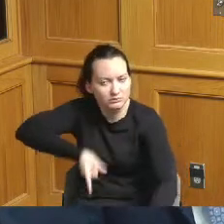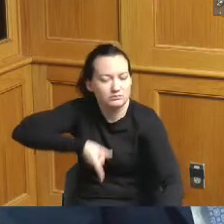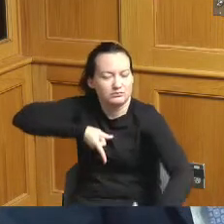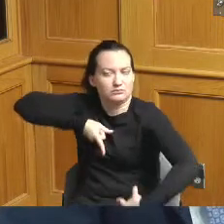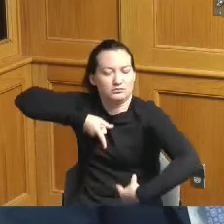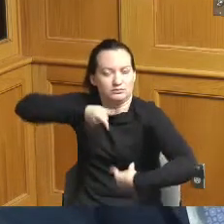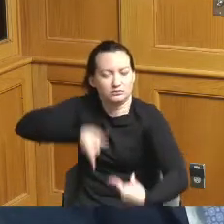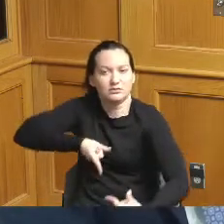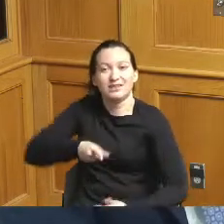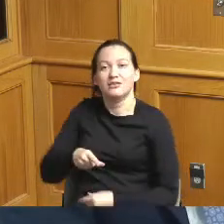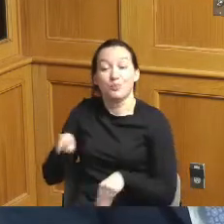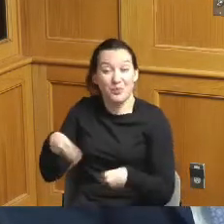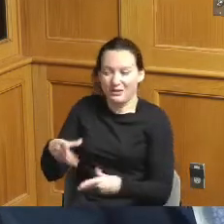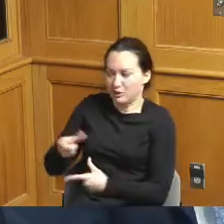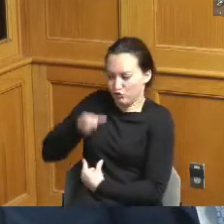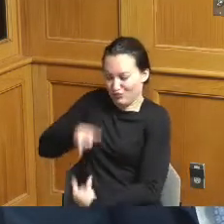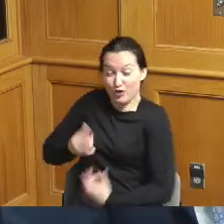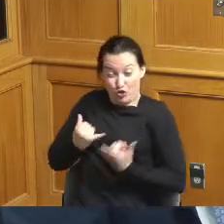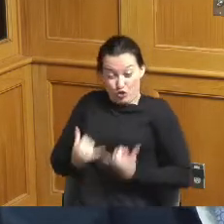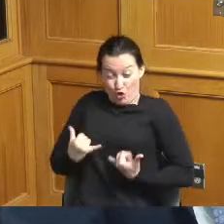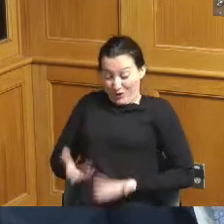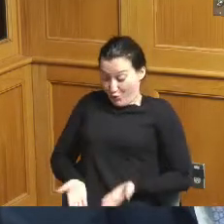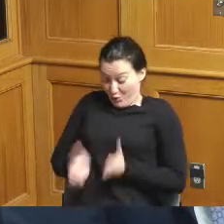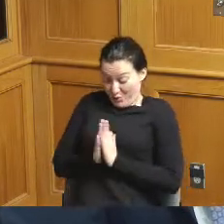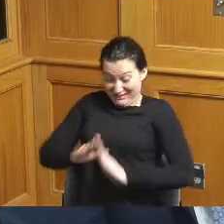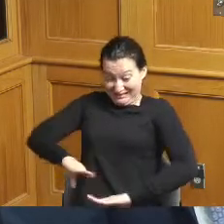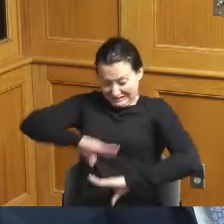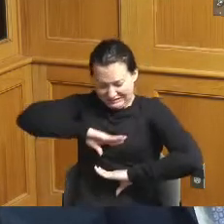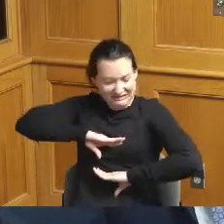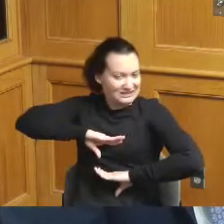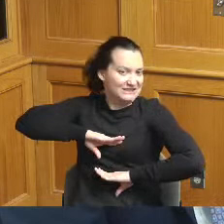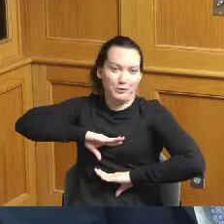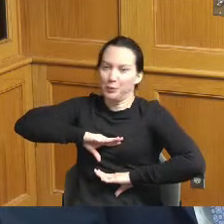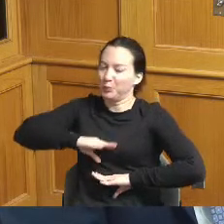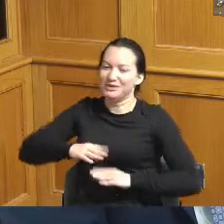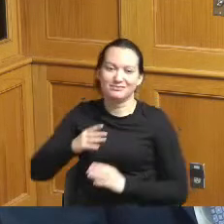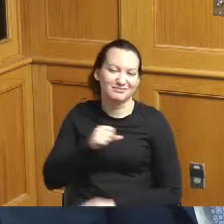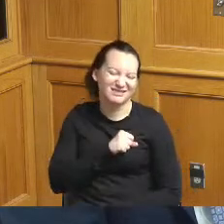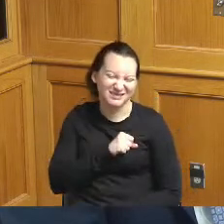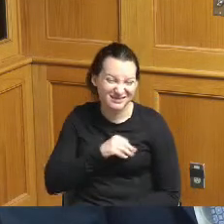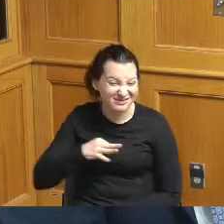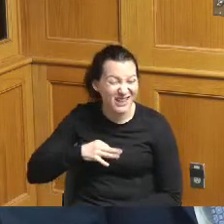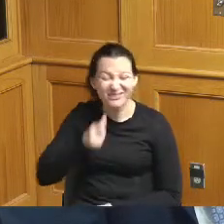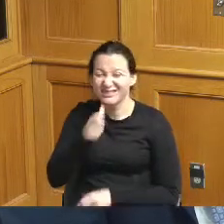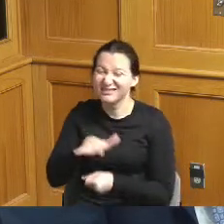struggling to meet their current requirements and it's just the Staffing issue that's impacted so